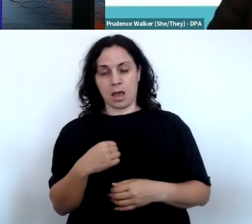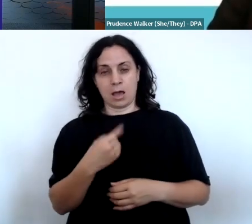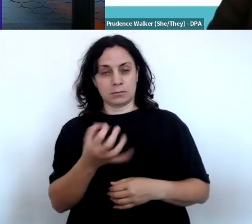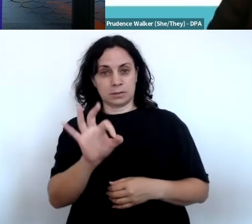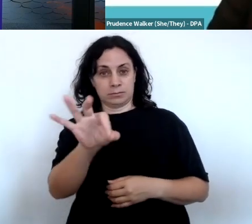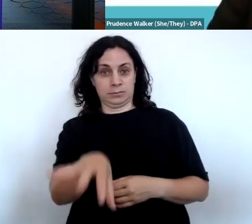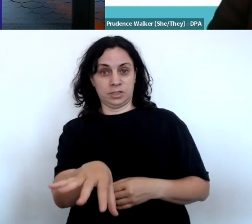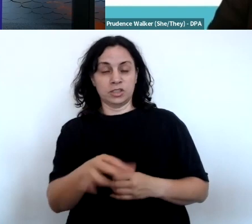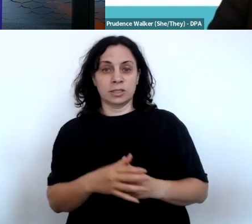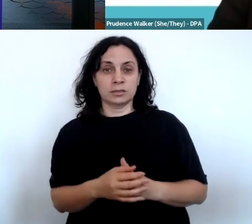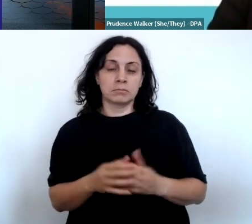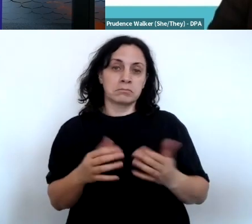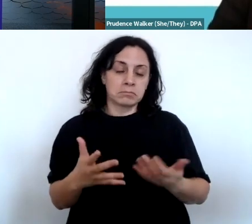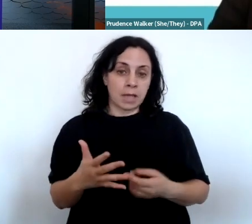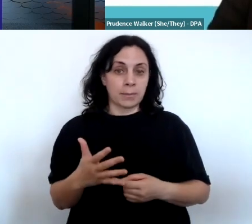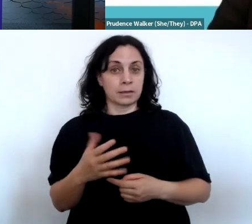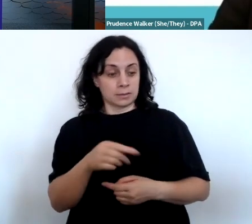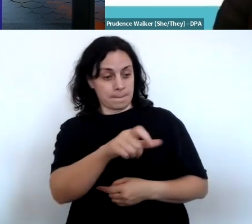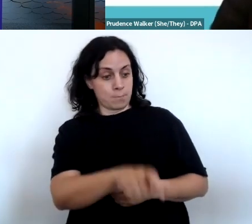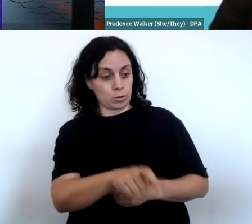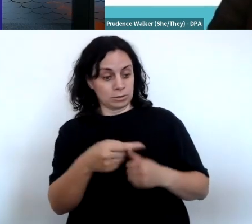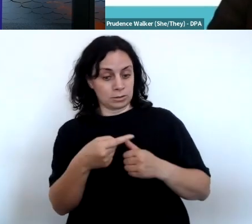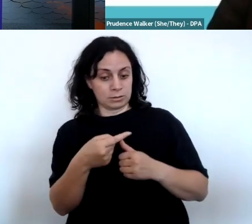that question wants to email contact@whaikaha.govt.nz,